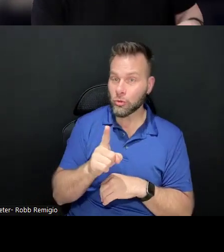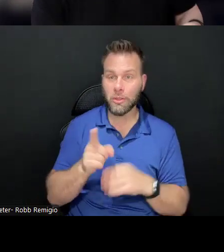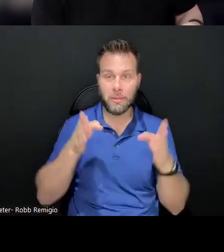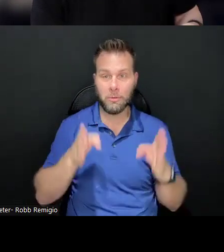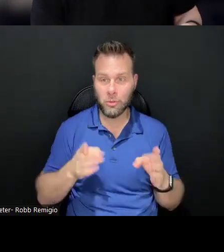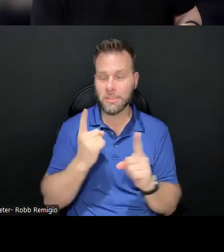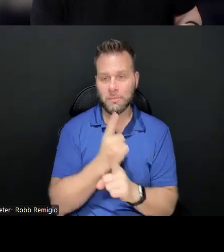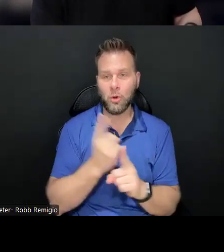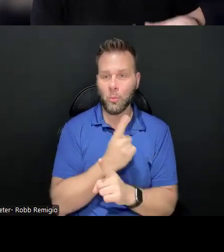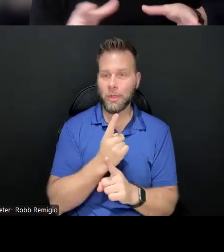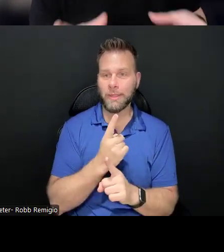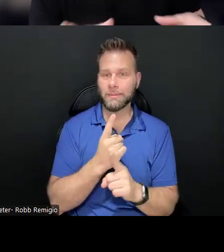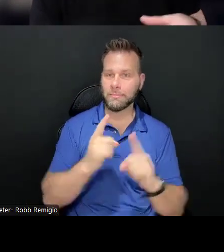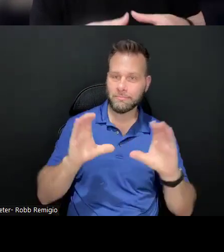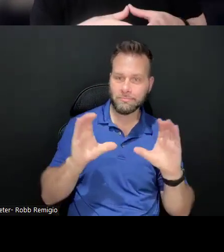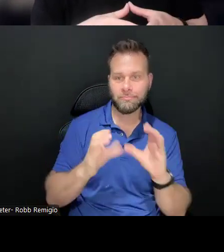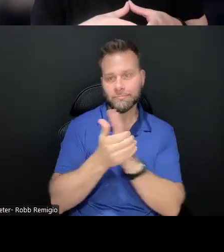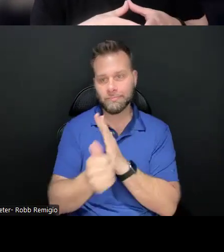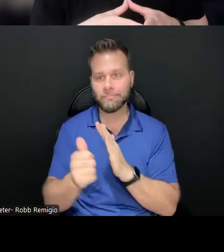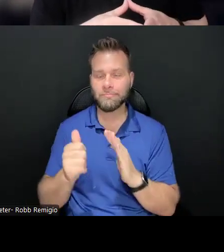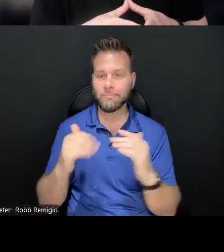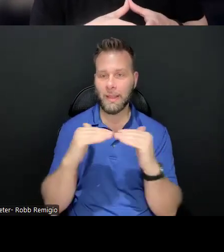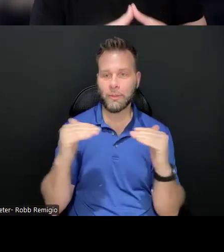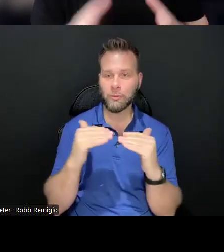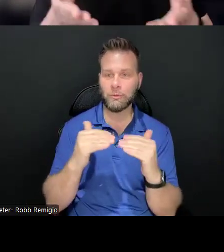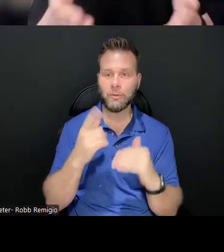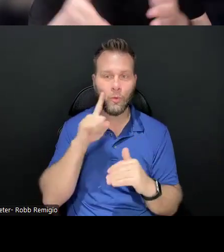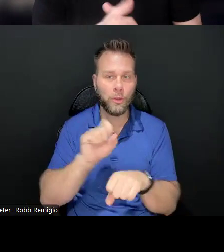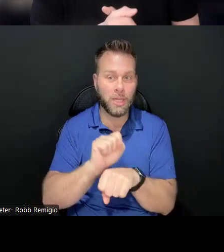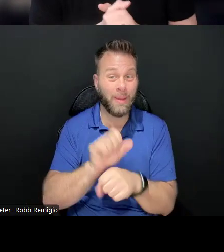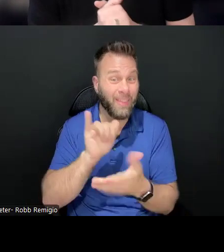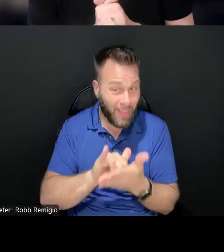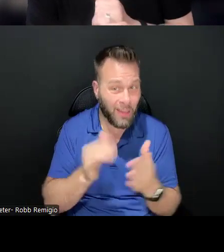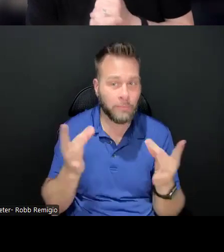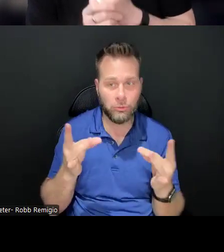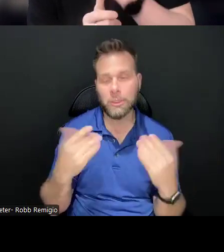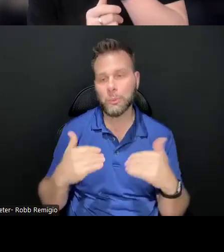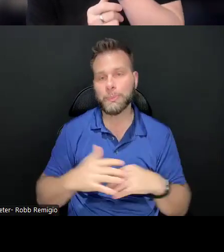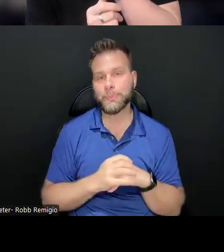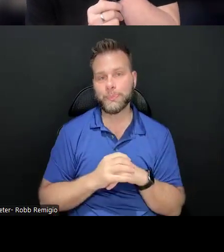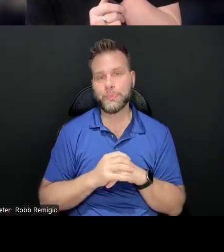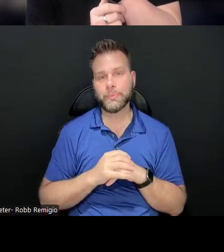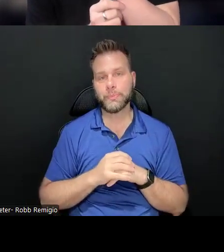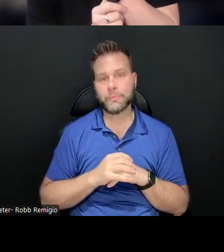But you have to make sure, again, this person is appropriate to do the job. Which can be sometimes a little bit tricky. Next slide, please.